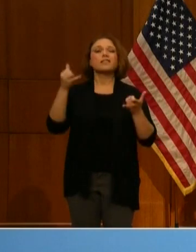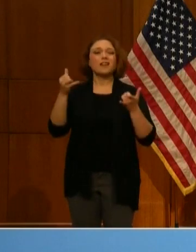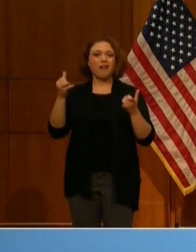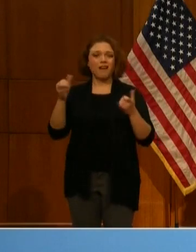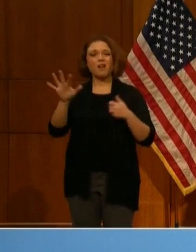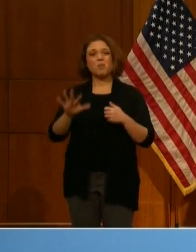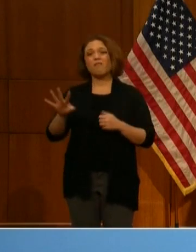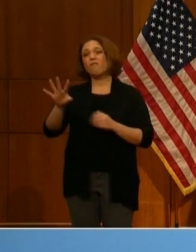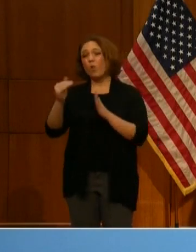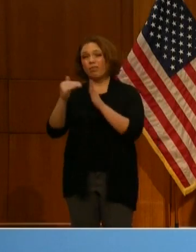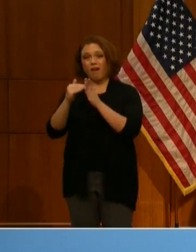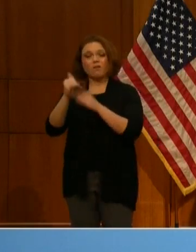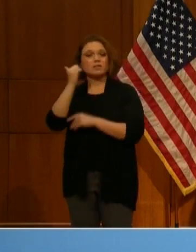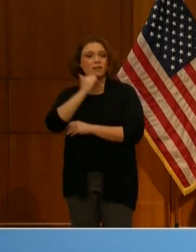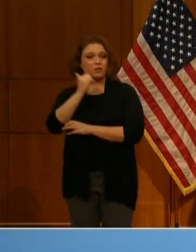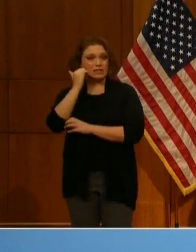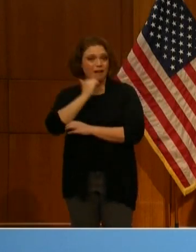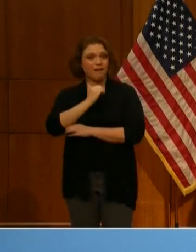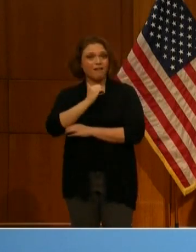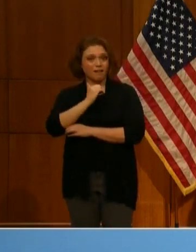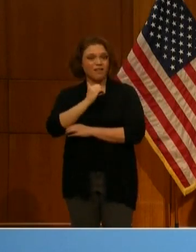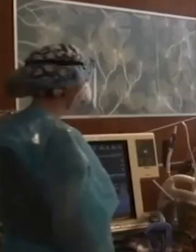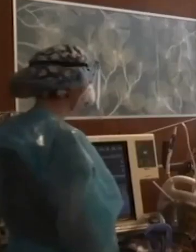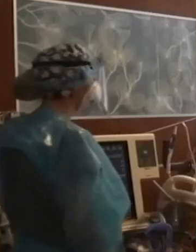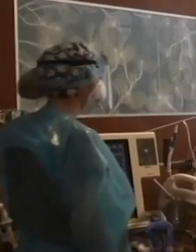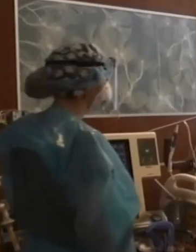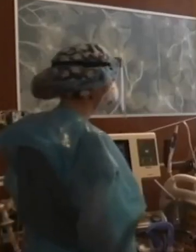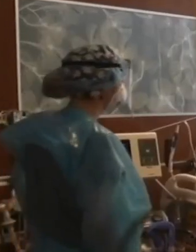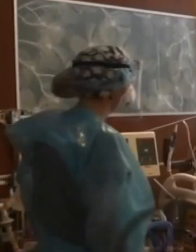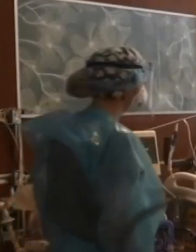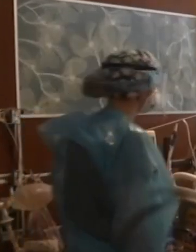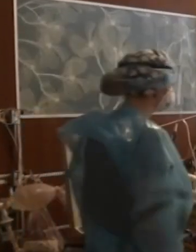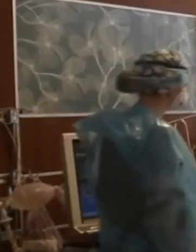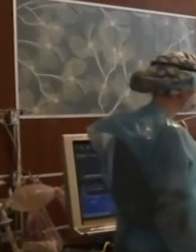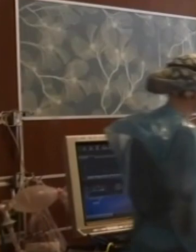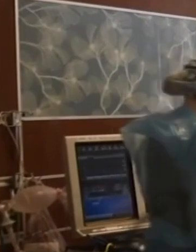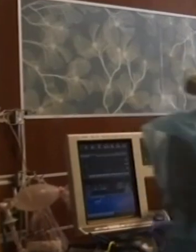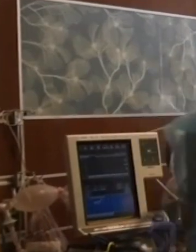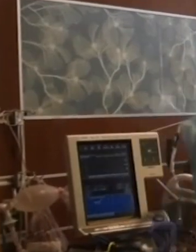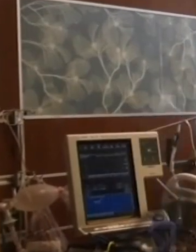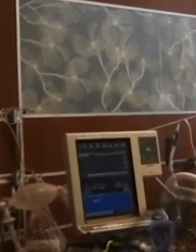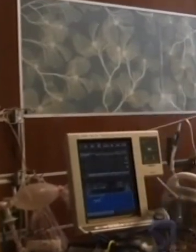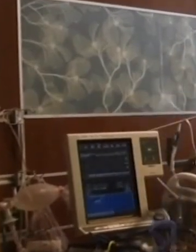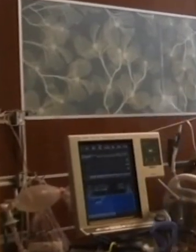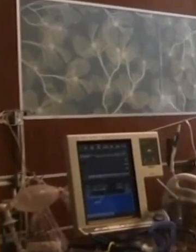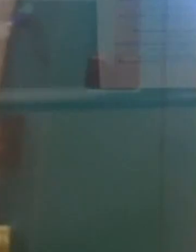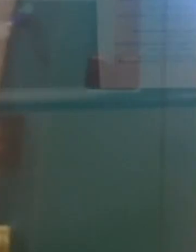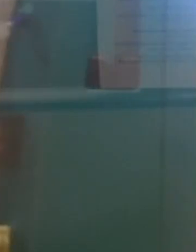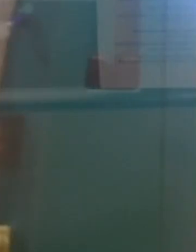CAN SEE IS A DRAMATIC INCREASE